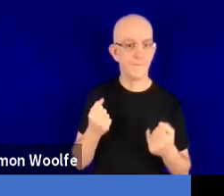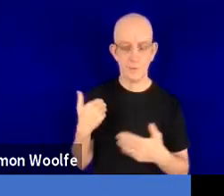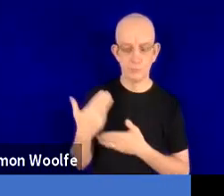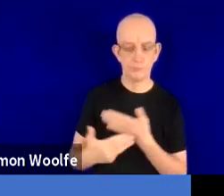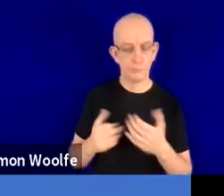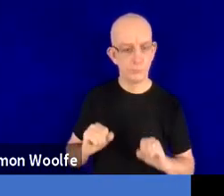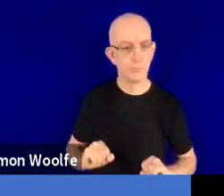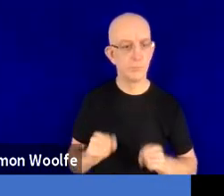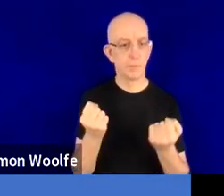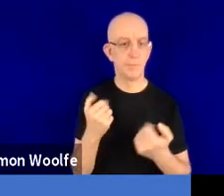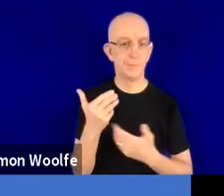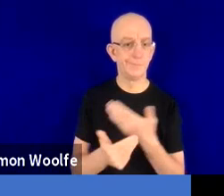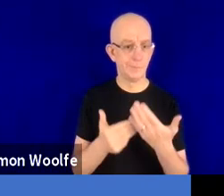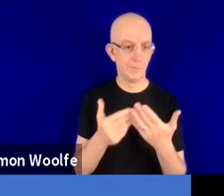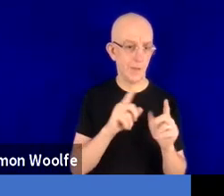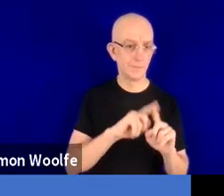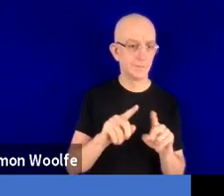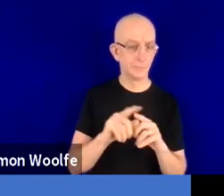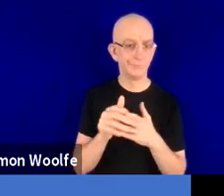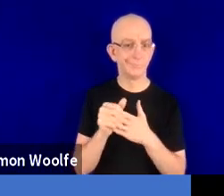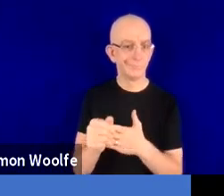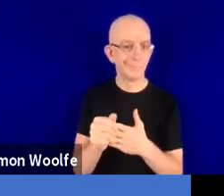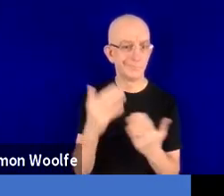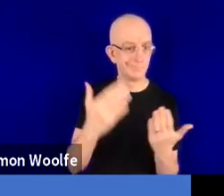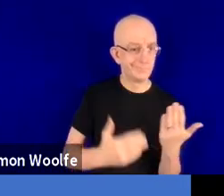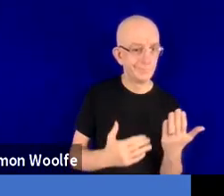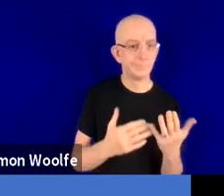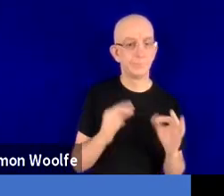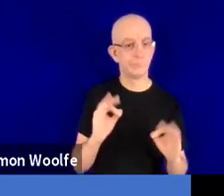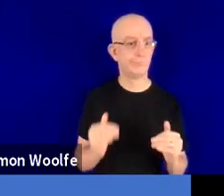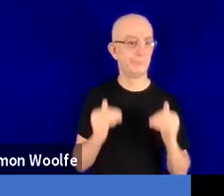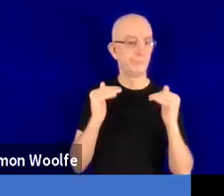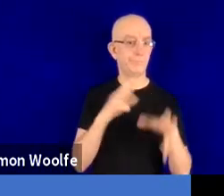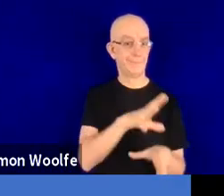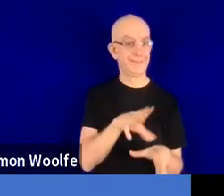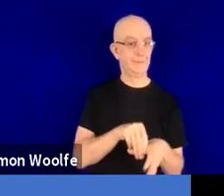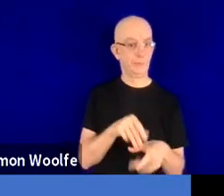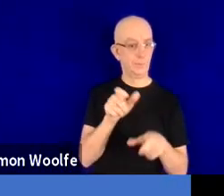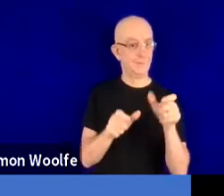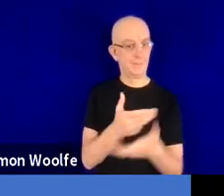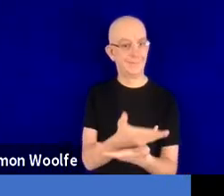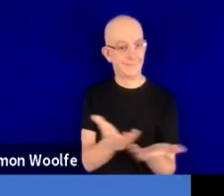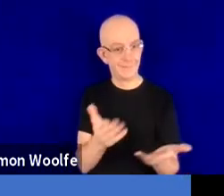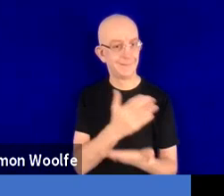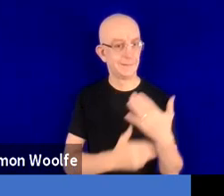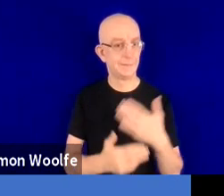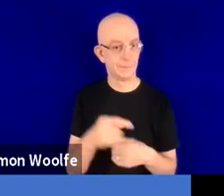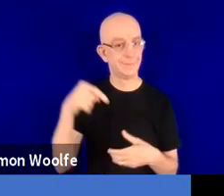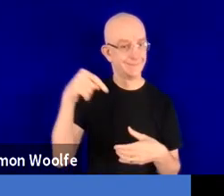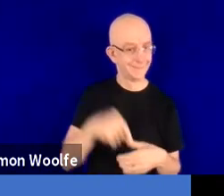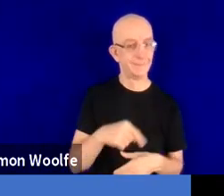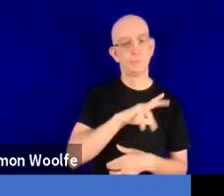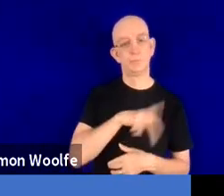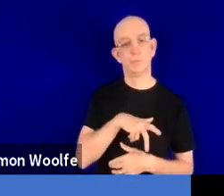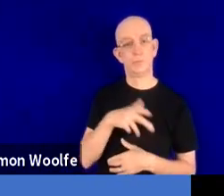Another element which is important which we will not tackle in detail today is really working on accessibility of delivery mechanisms